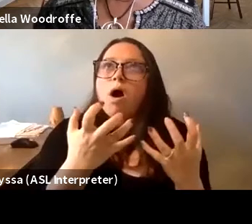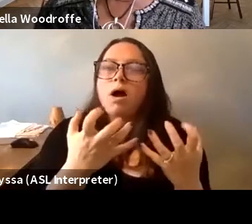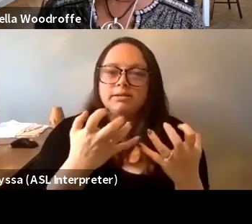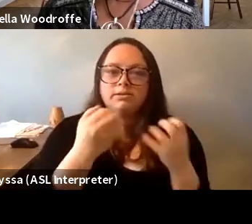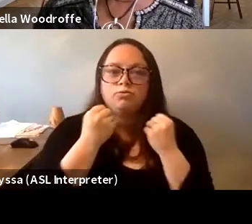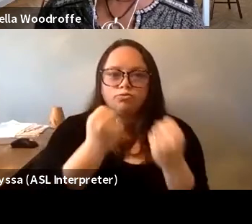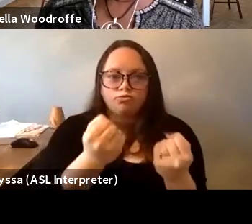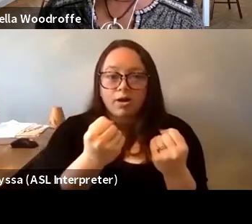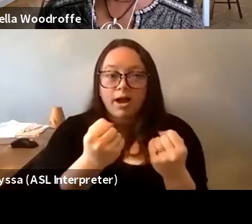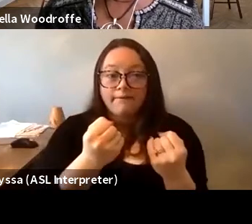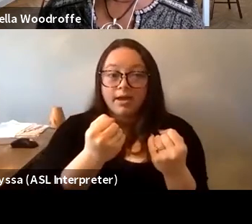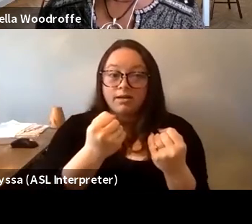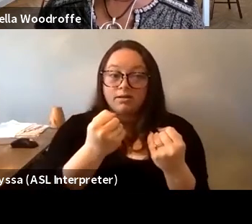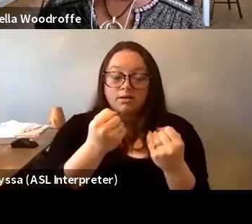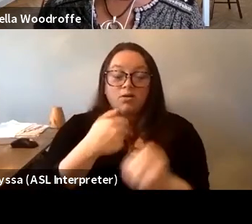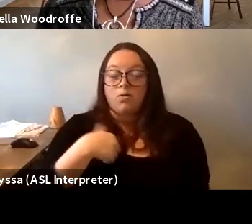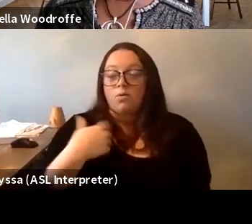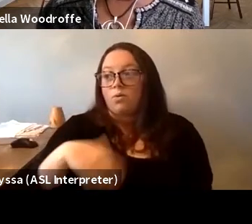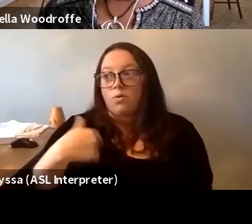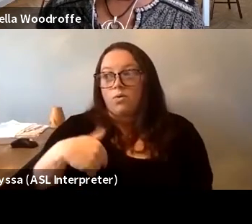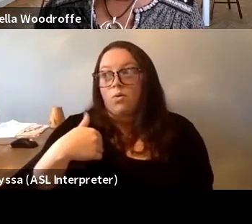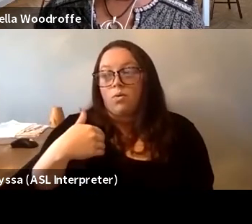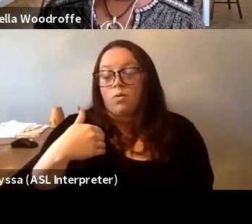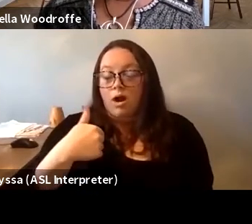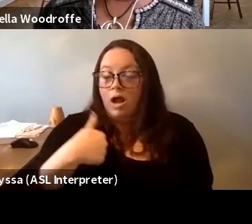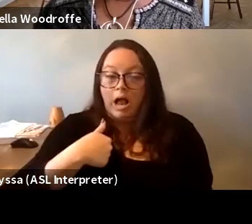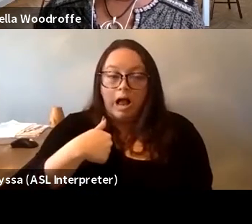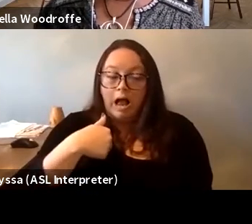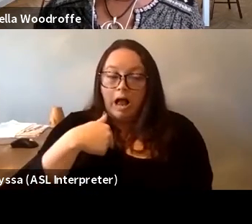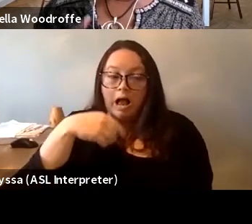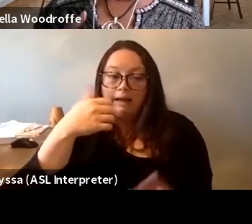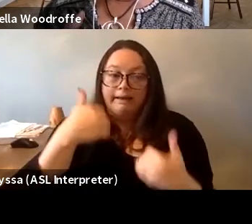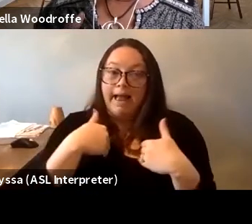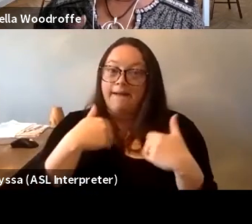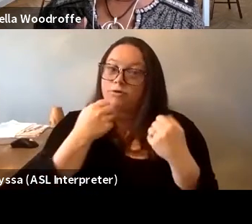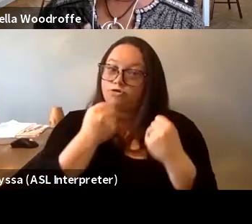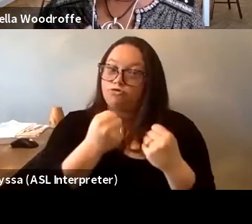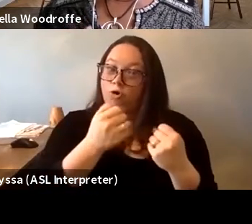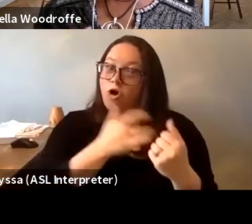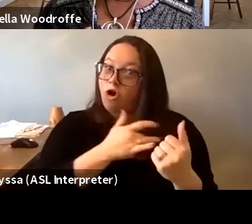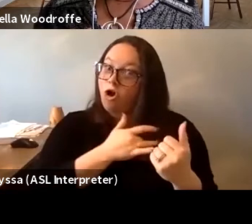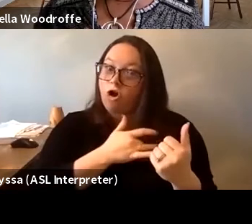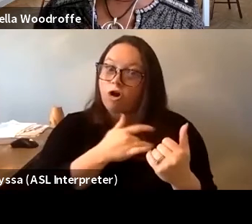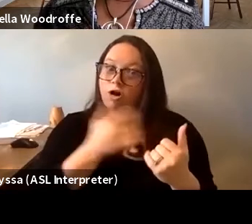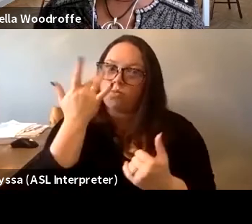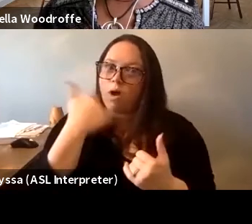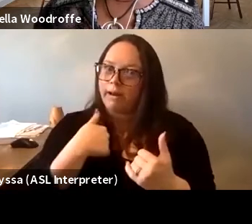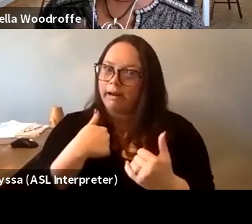because I lived through it. And then the first day that one